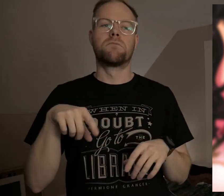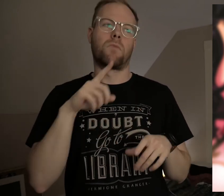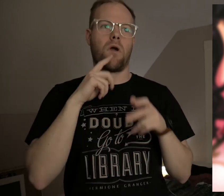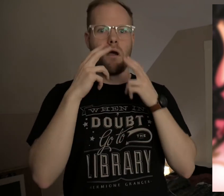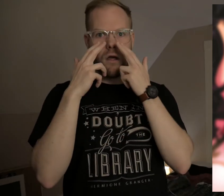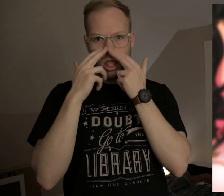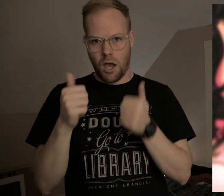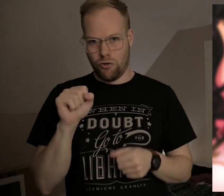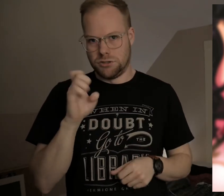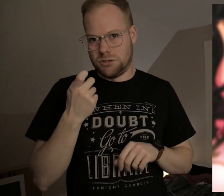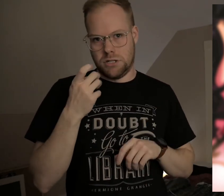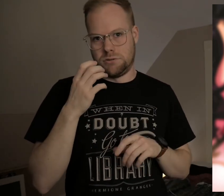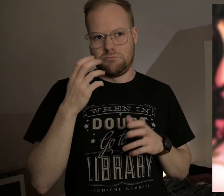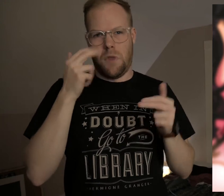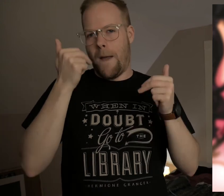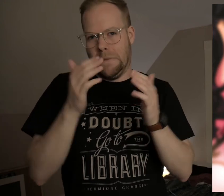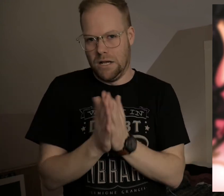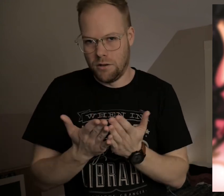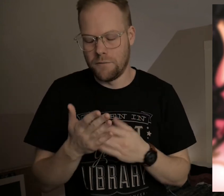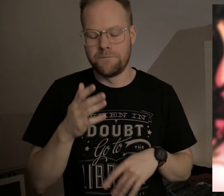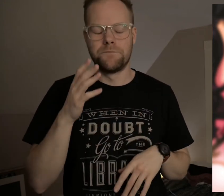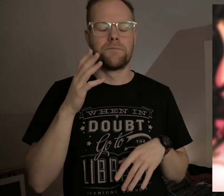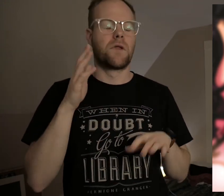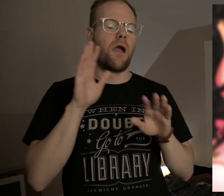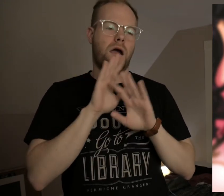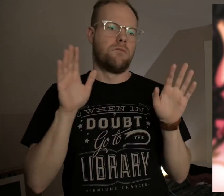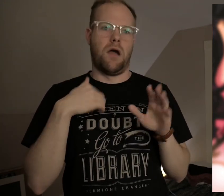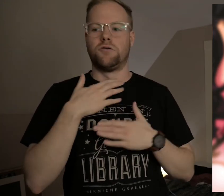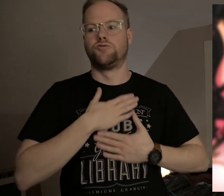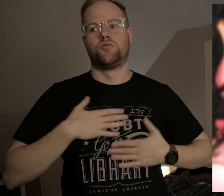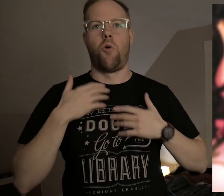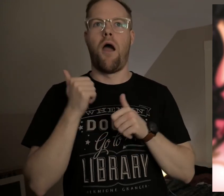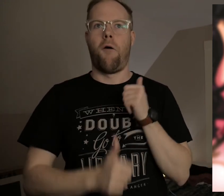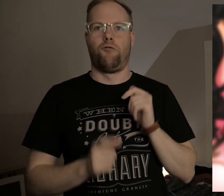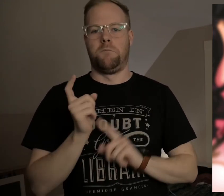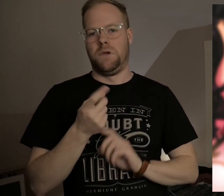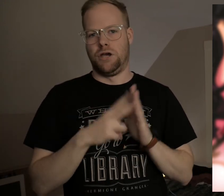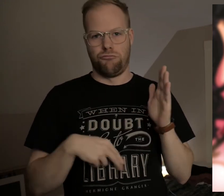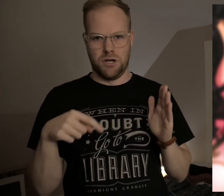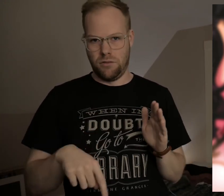This is a hilarious sex comedy, and I enjoyed every minute of reading this.